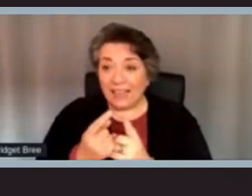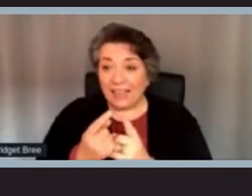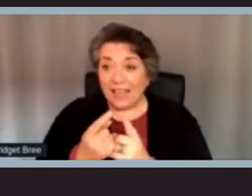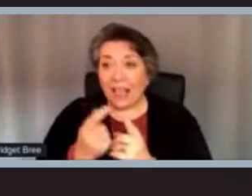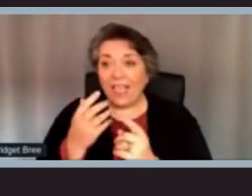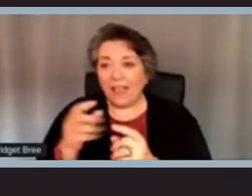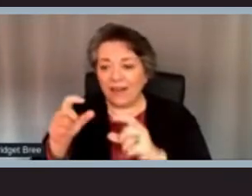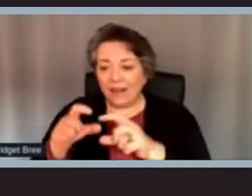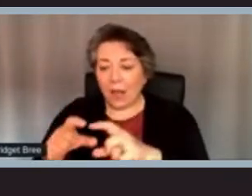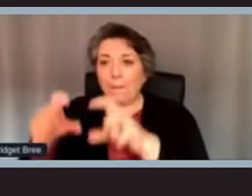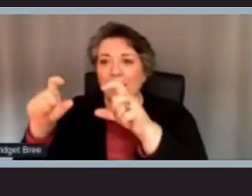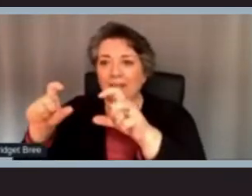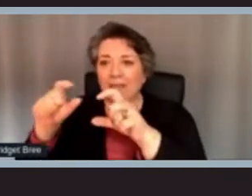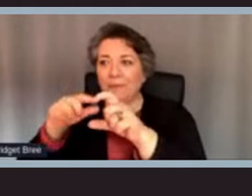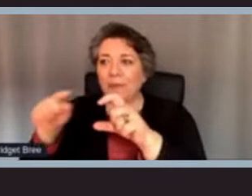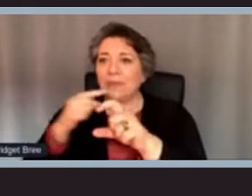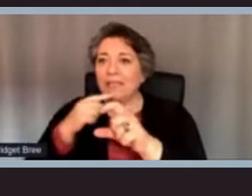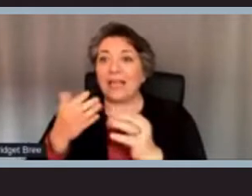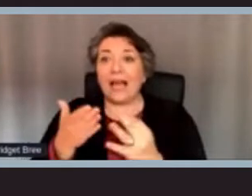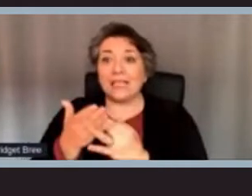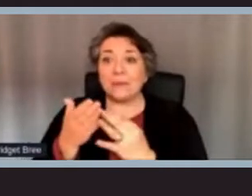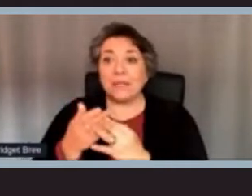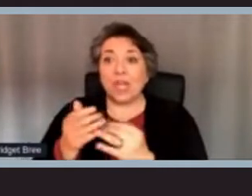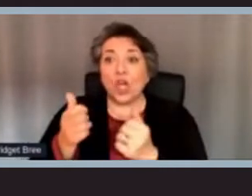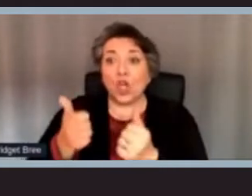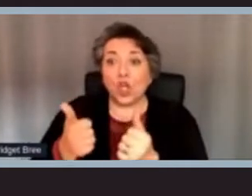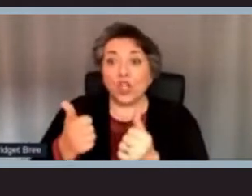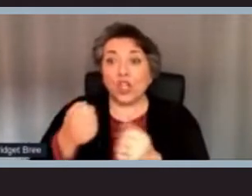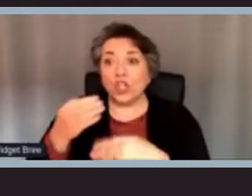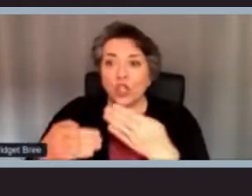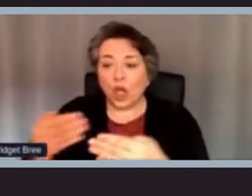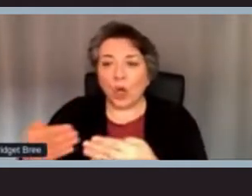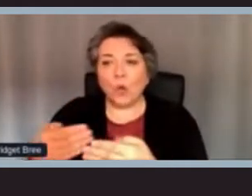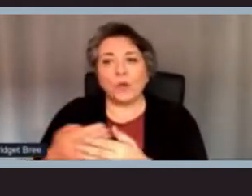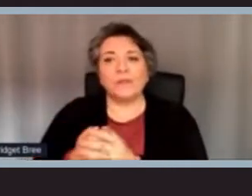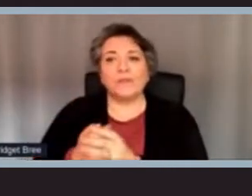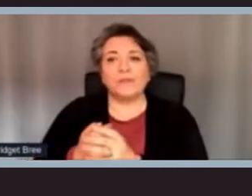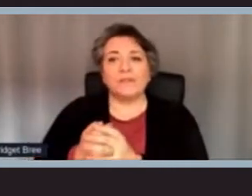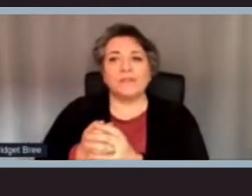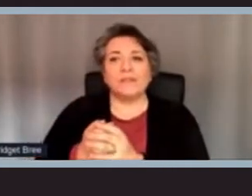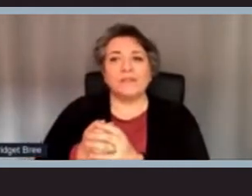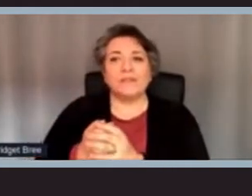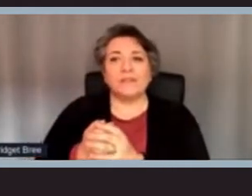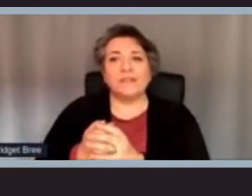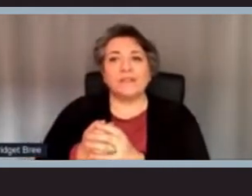training, that a resource isn’t “good to go” until the accessibility inspector says it is “good to go”.